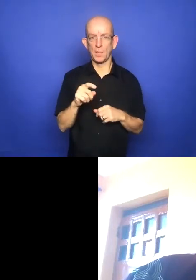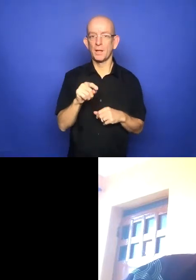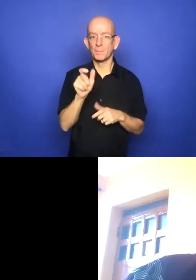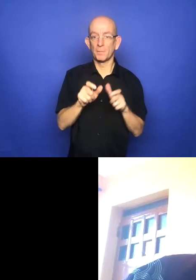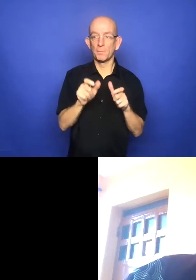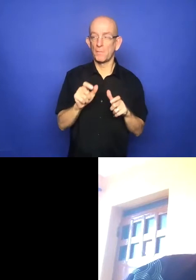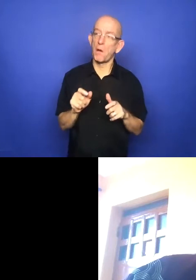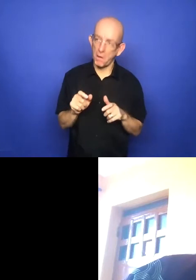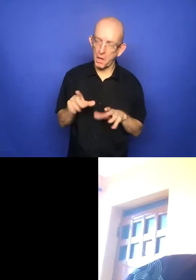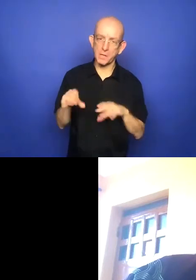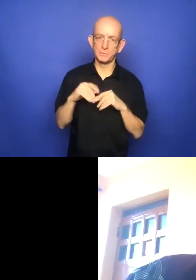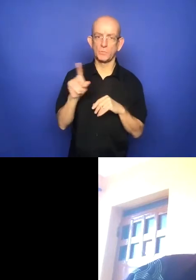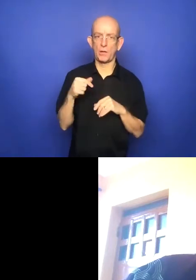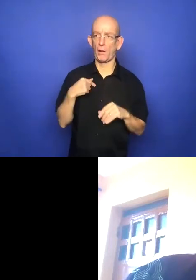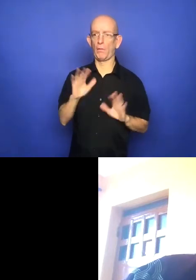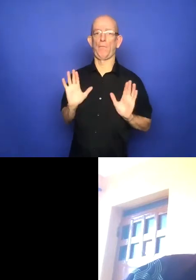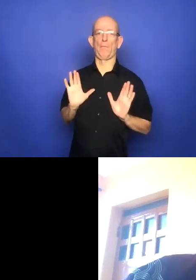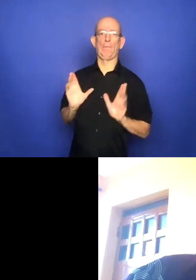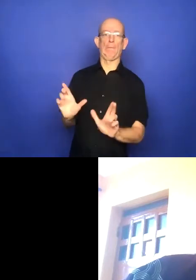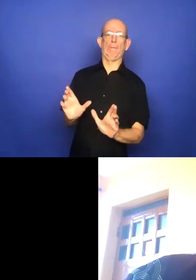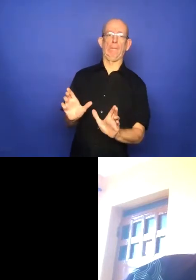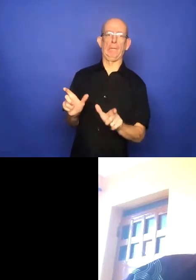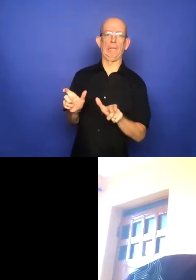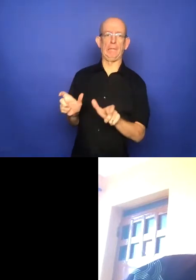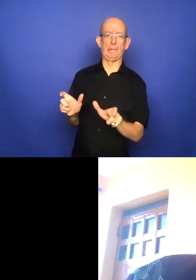keen on that kind of question. So we are hoping that further analysis